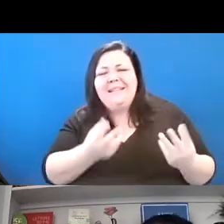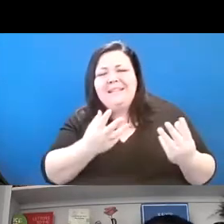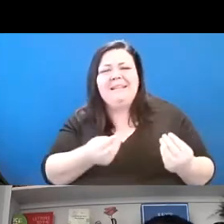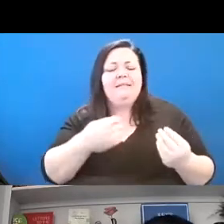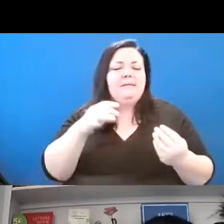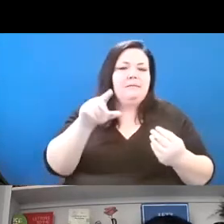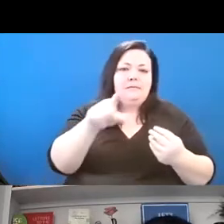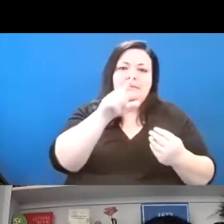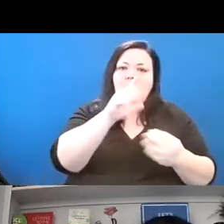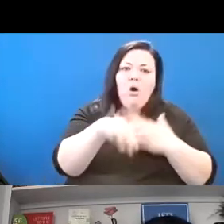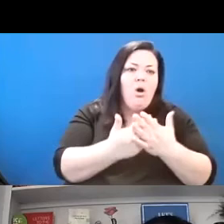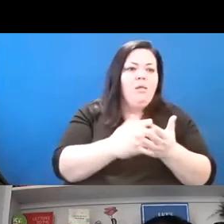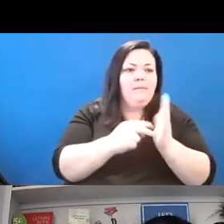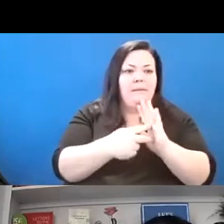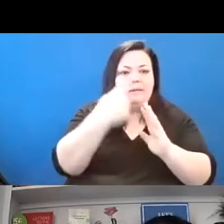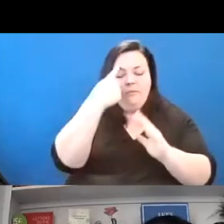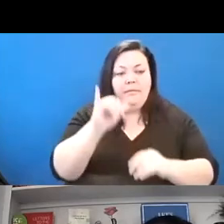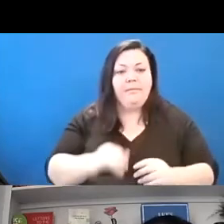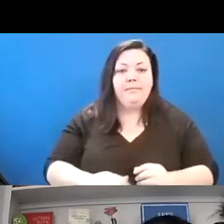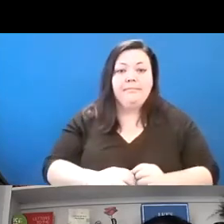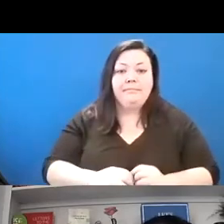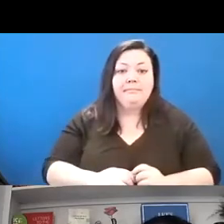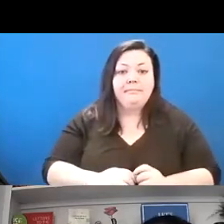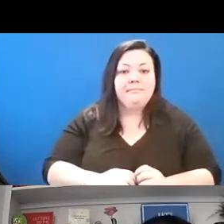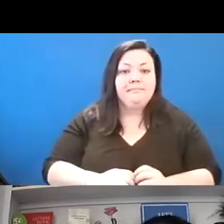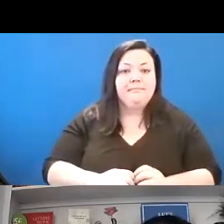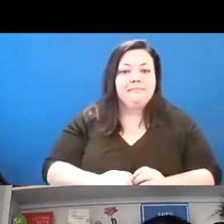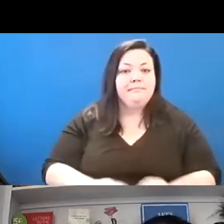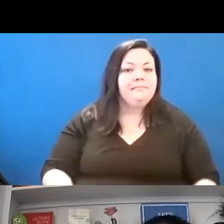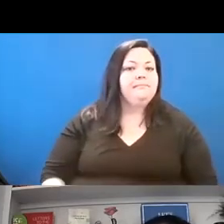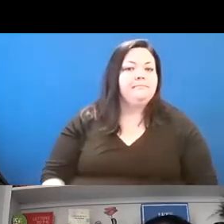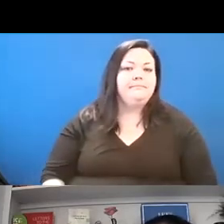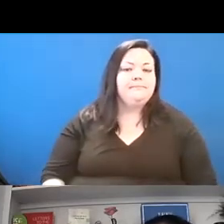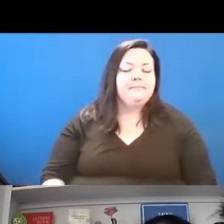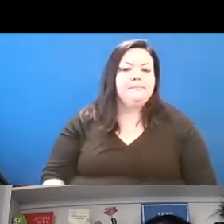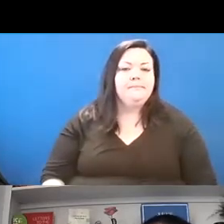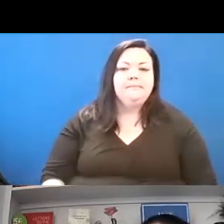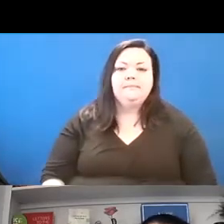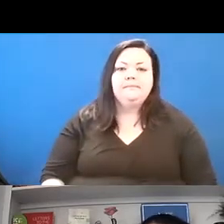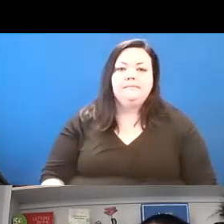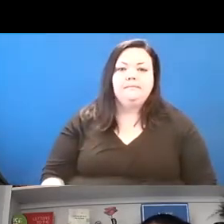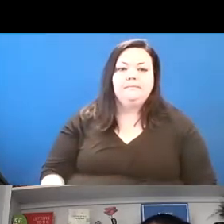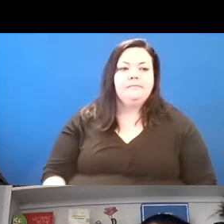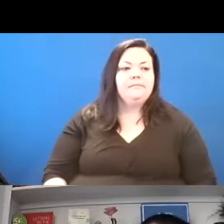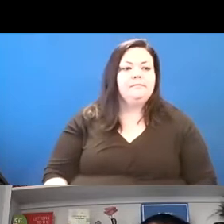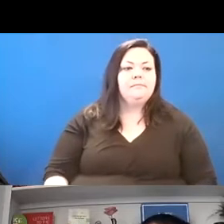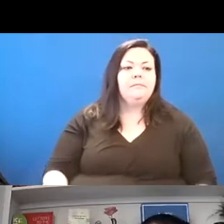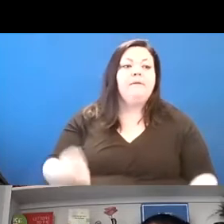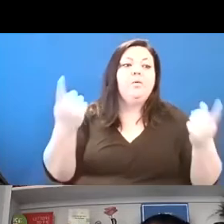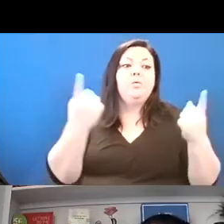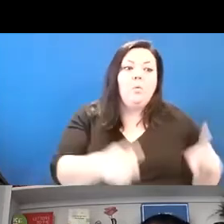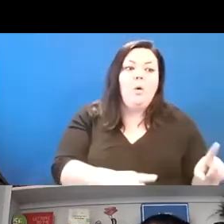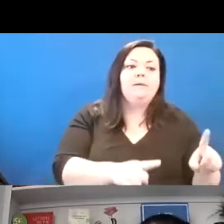um let's make sure the whole poem's on there okay for once light symbolizes the pleasure